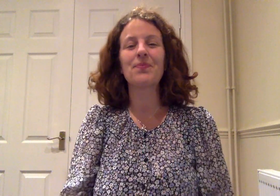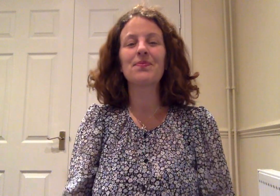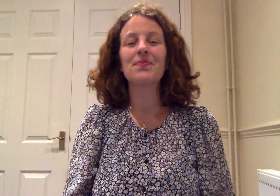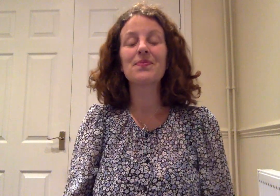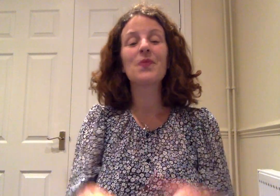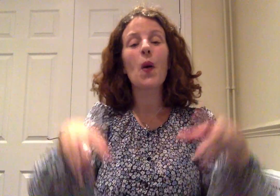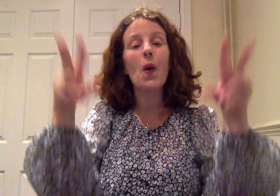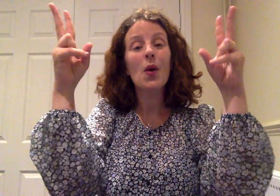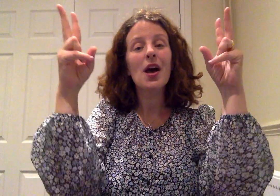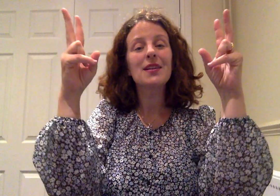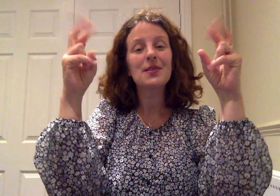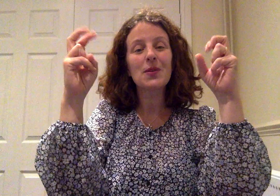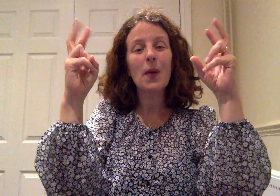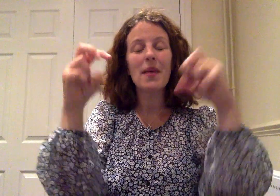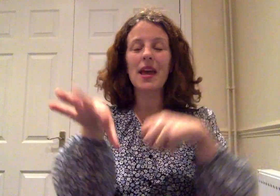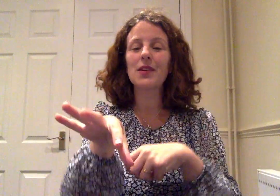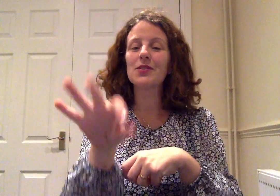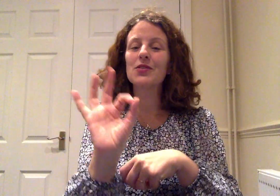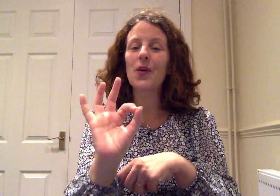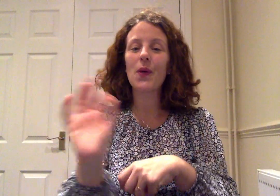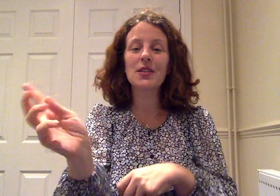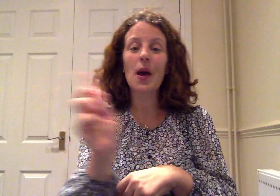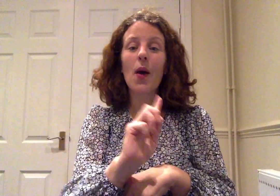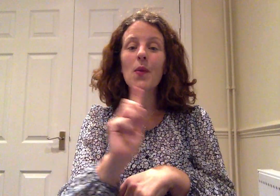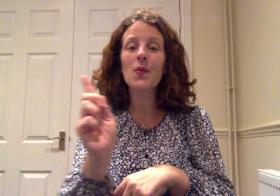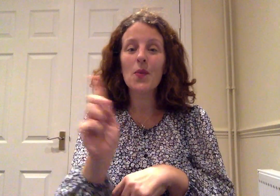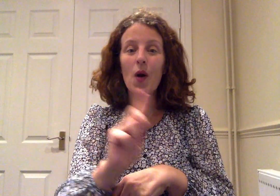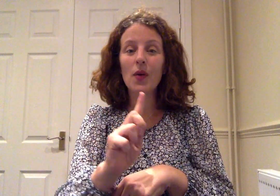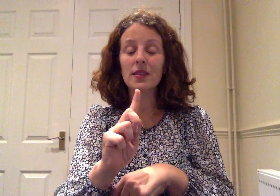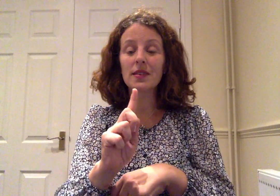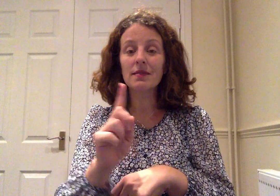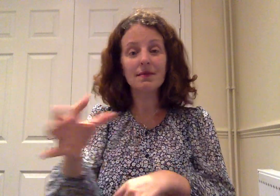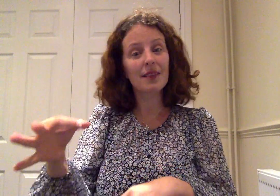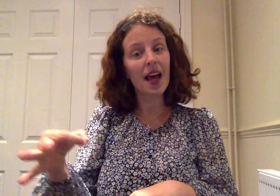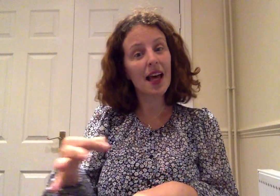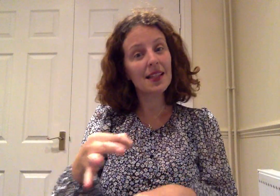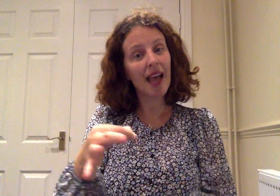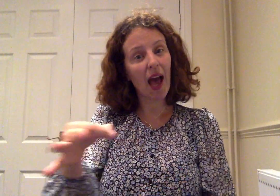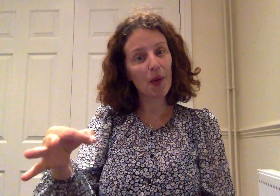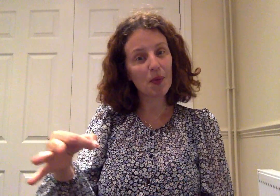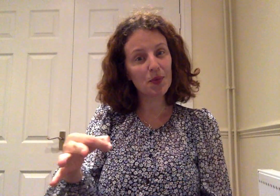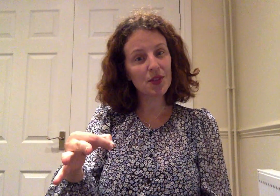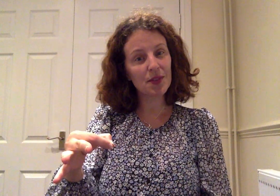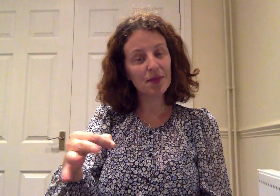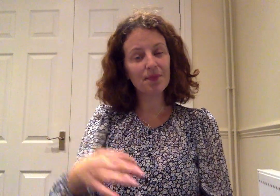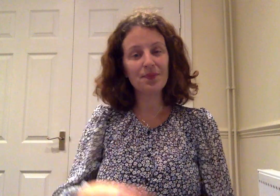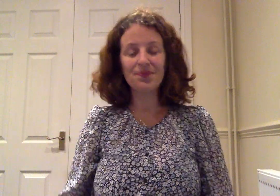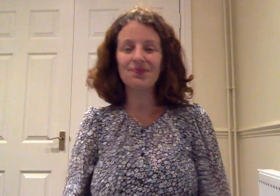Topic chosen what, counties.